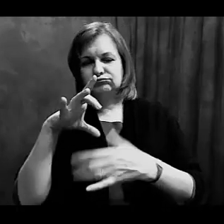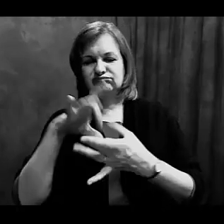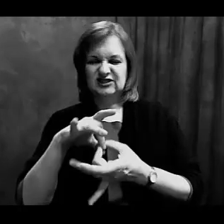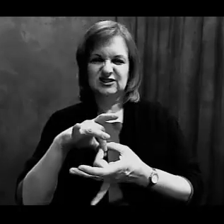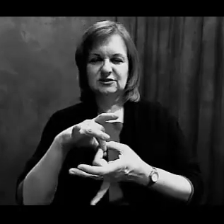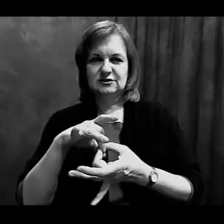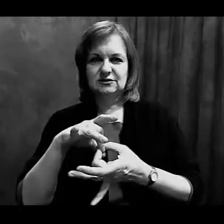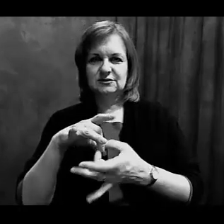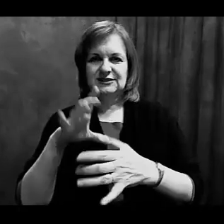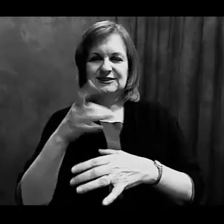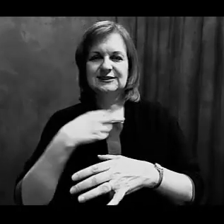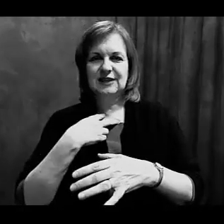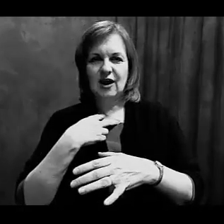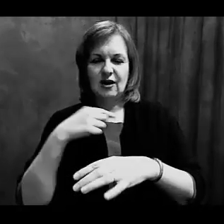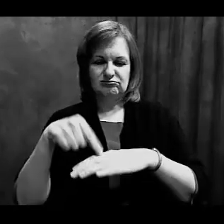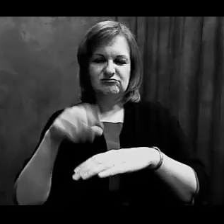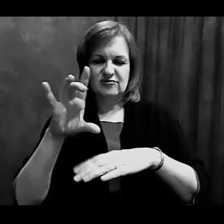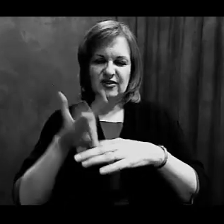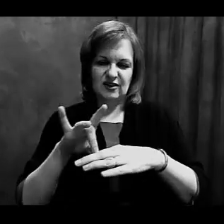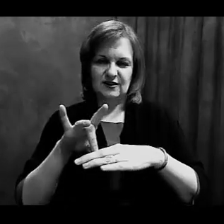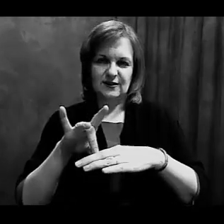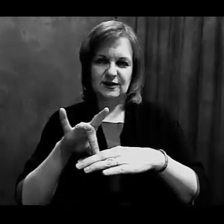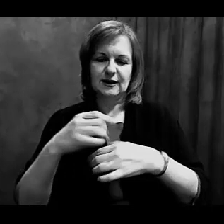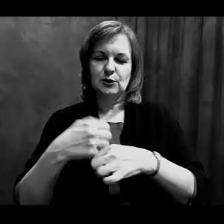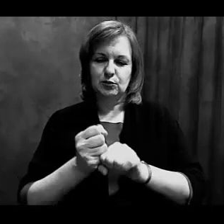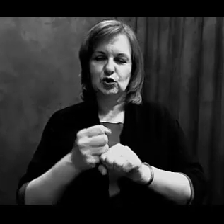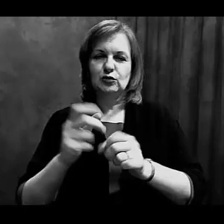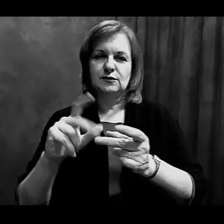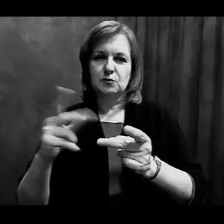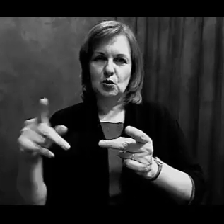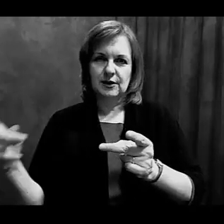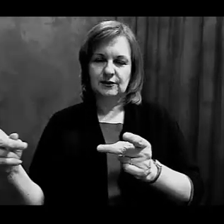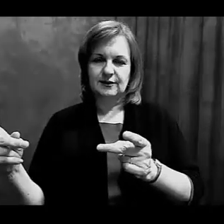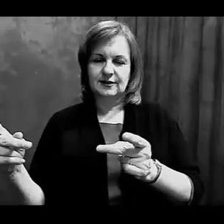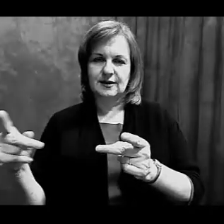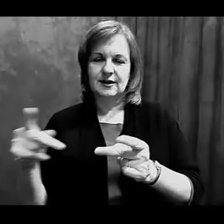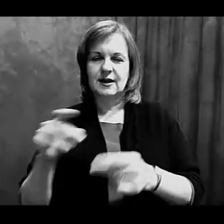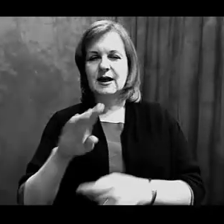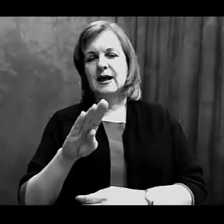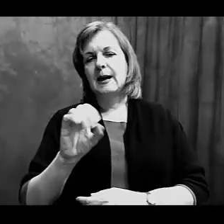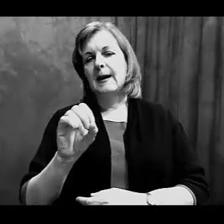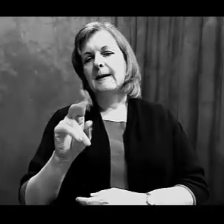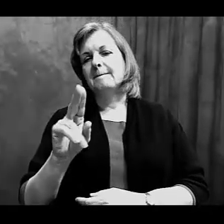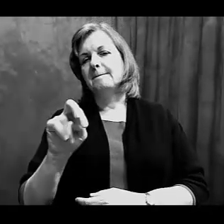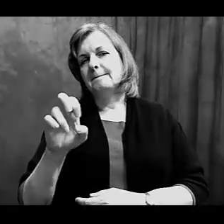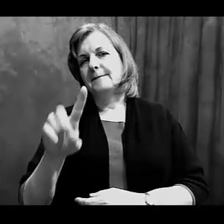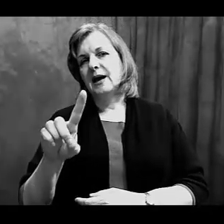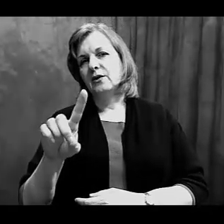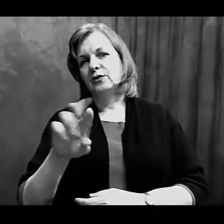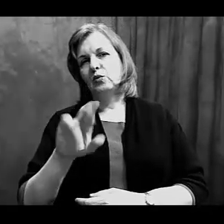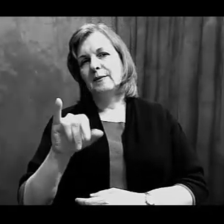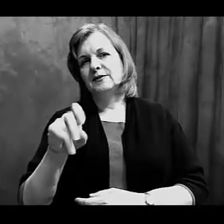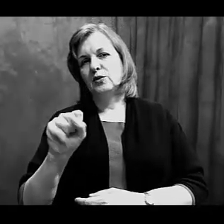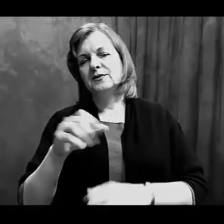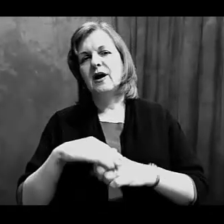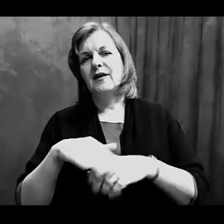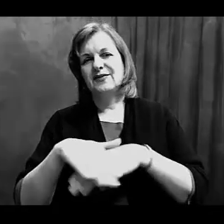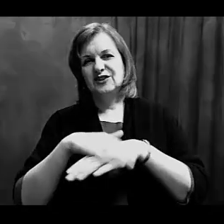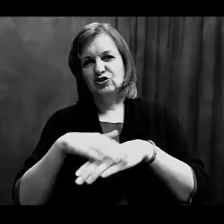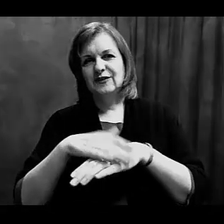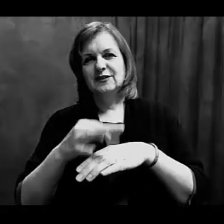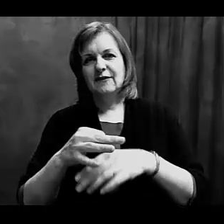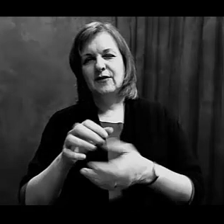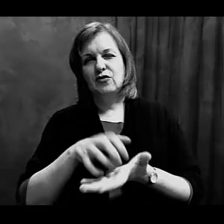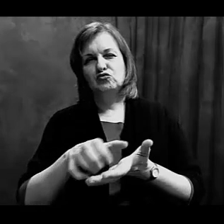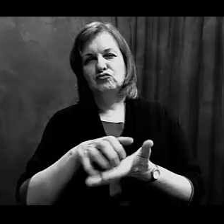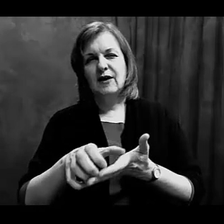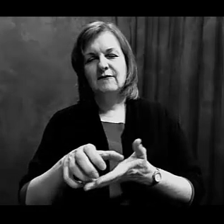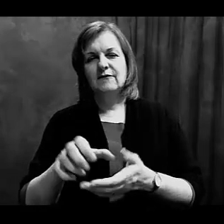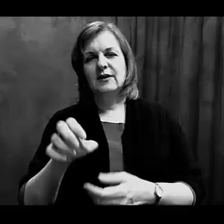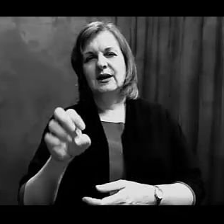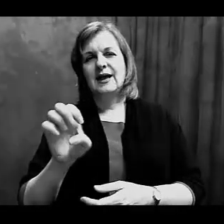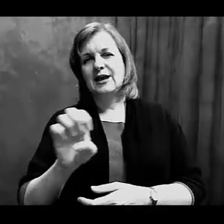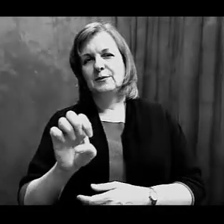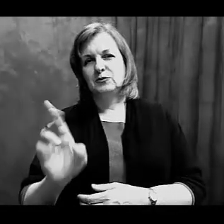were stuck there to help produce proteins so the bound ribosomes are the ones on the surface of the rough endoplasmic reticulum